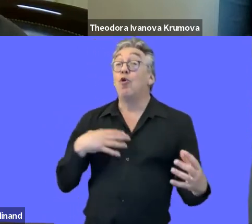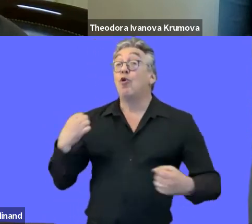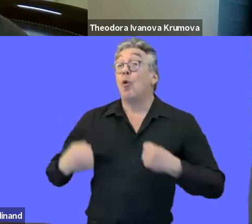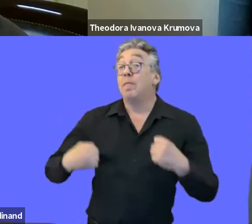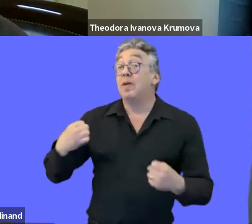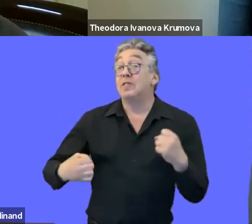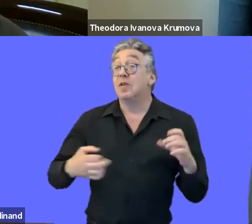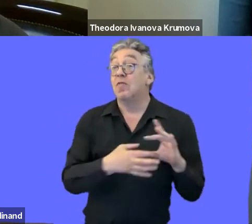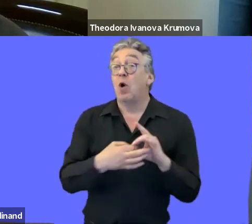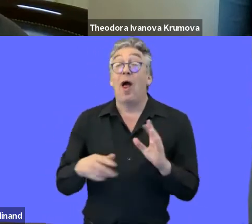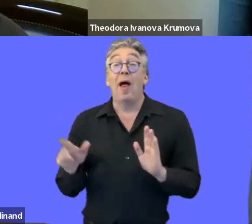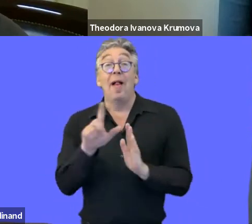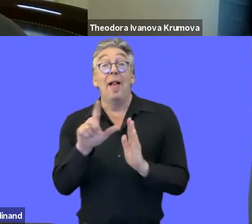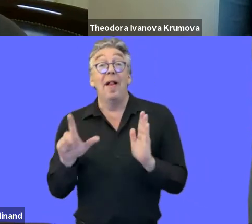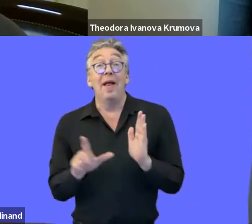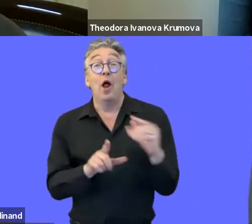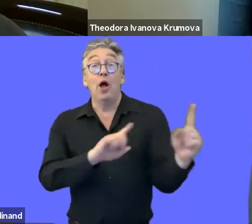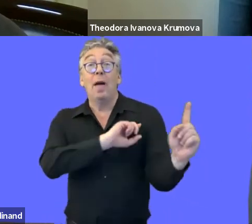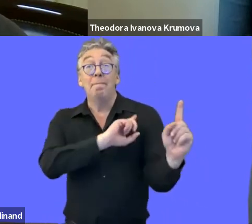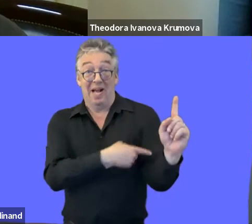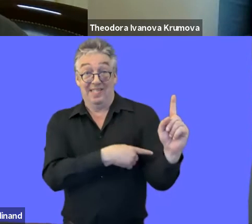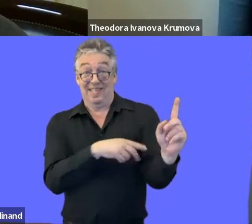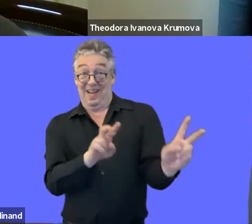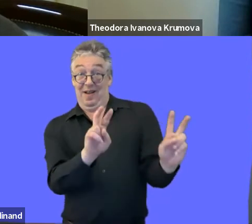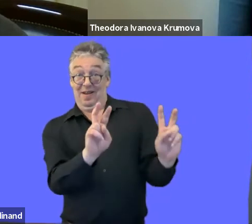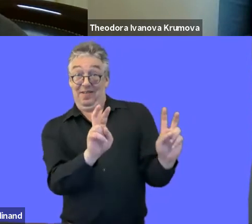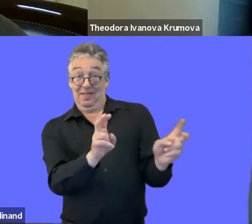which is great because a person without legal capacity